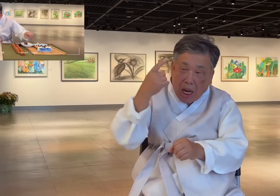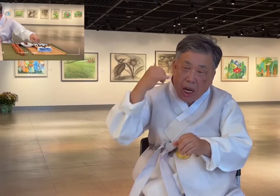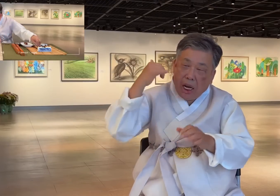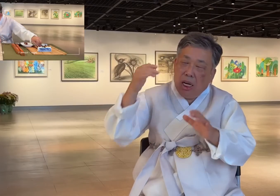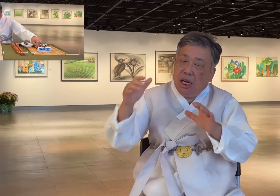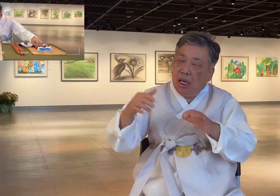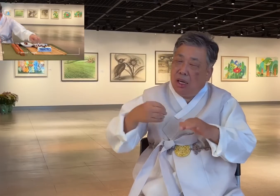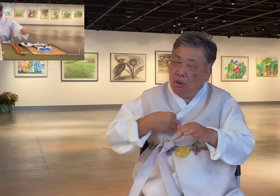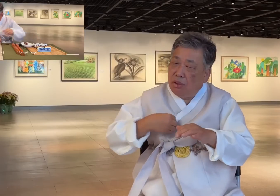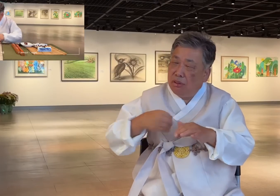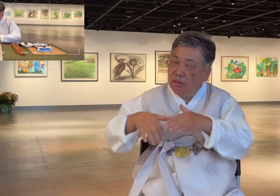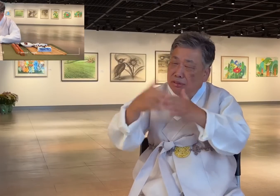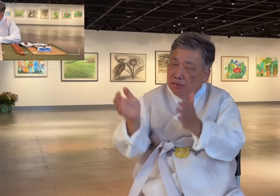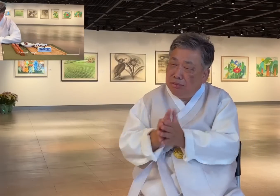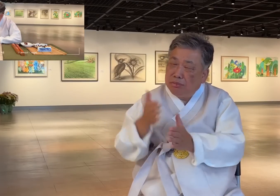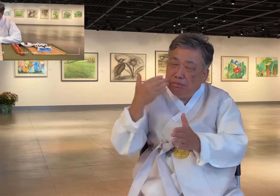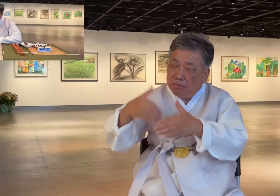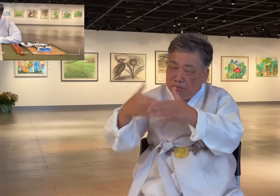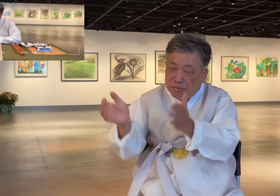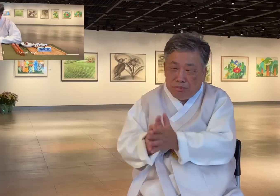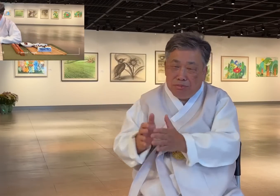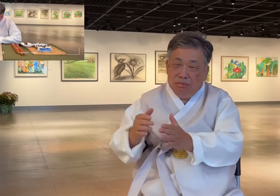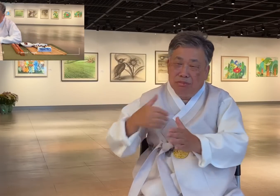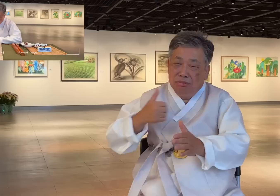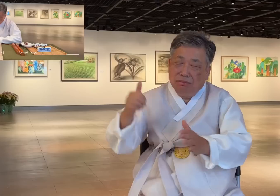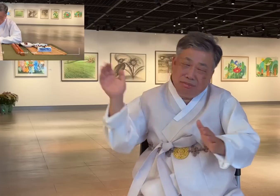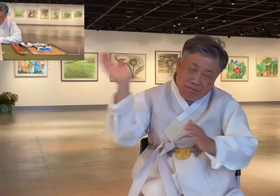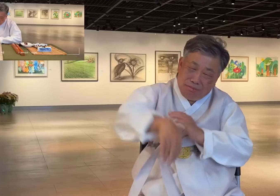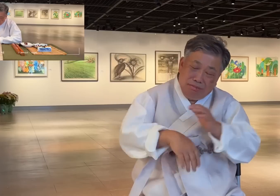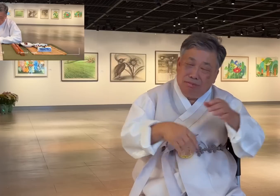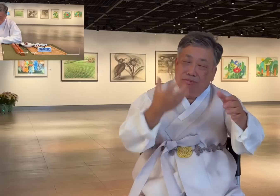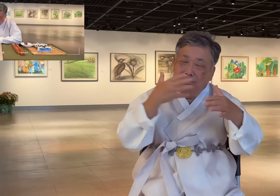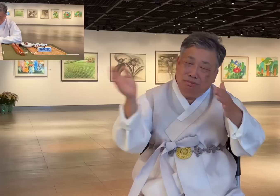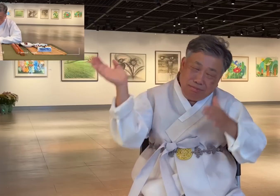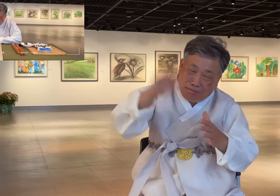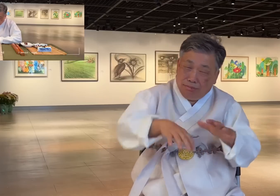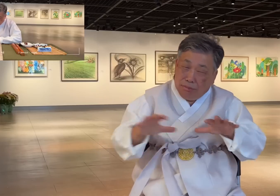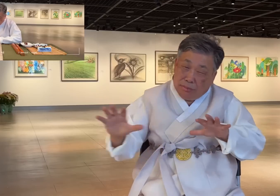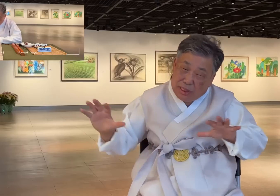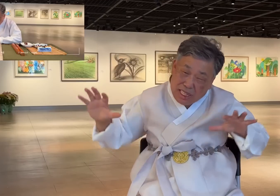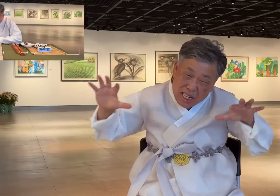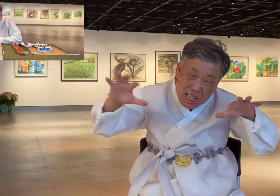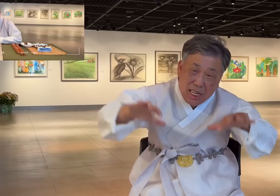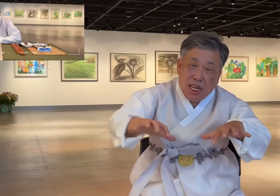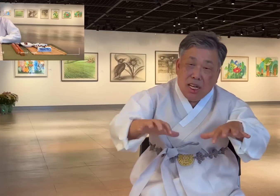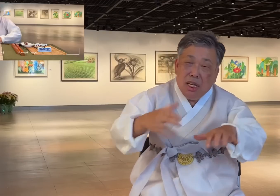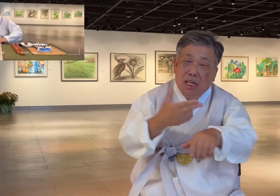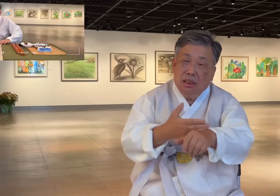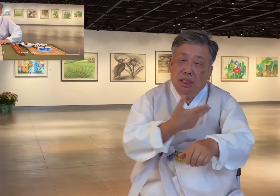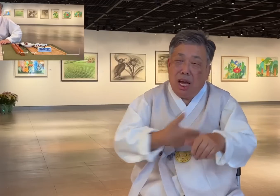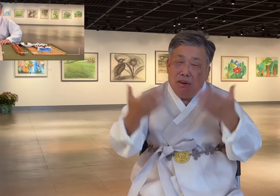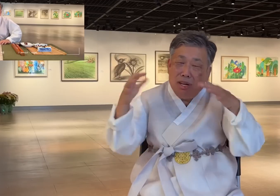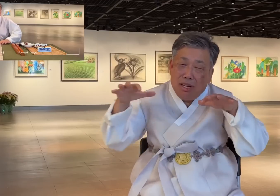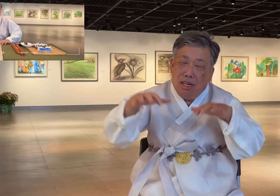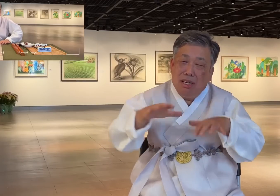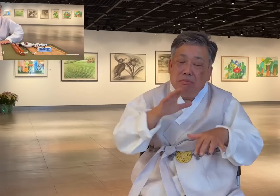One day everyone went to see the teacher.